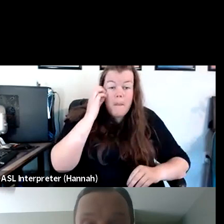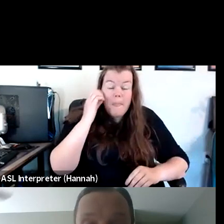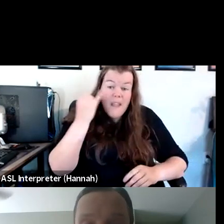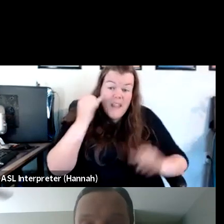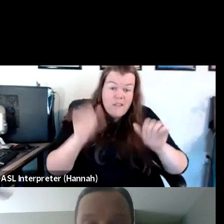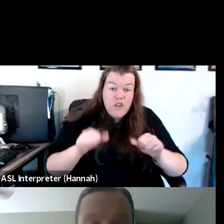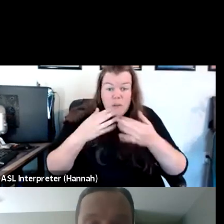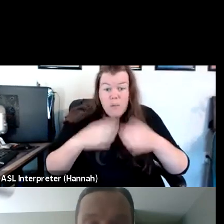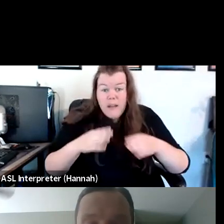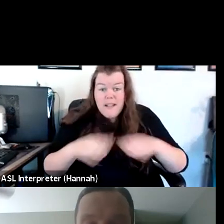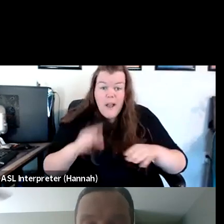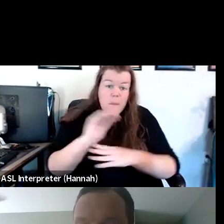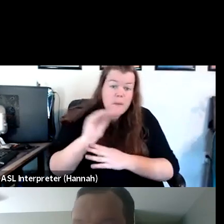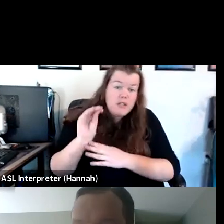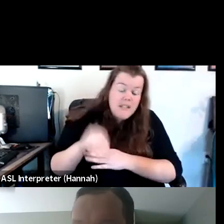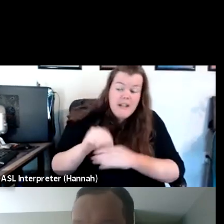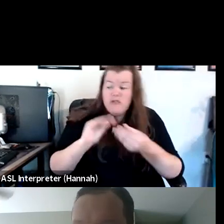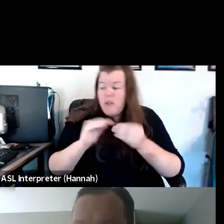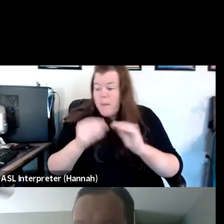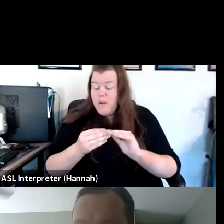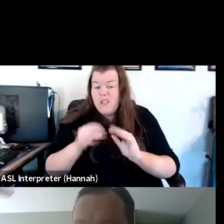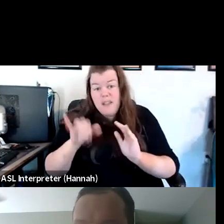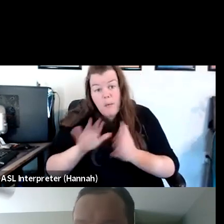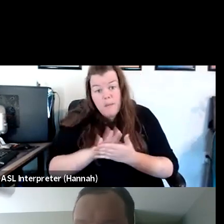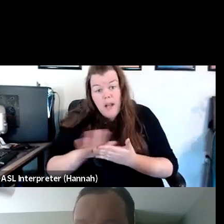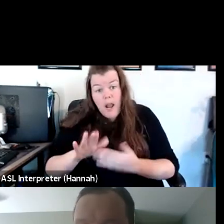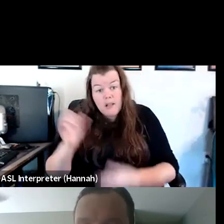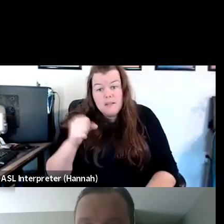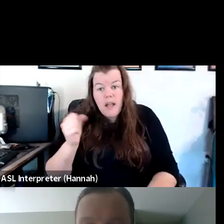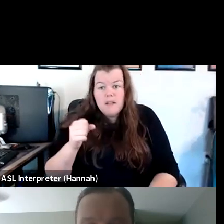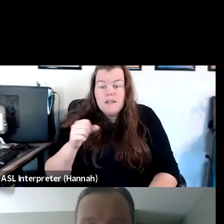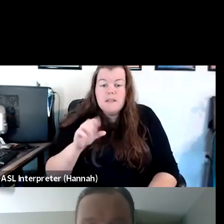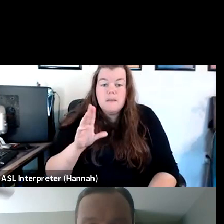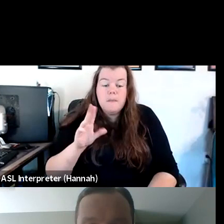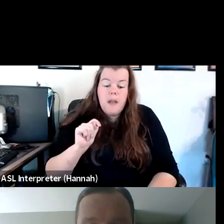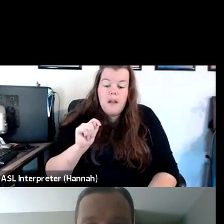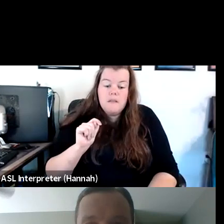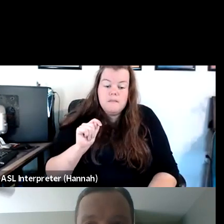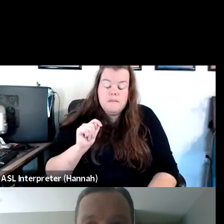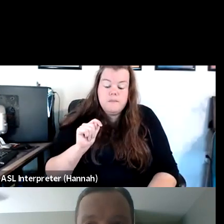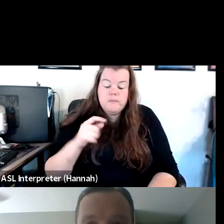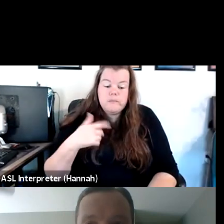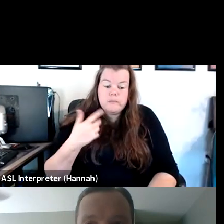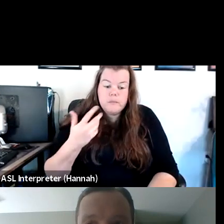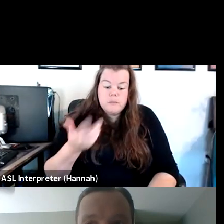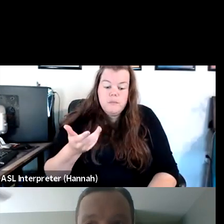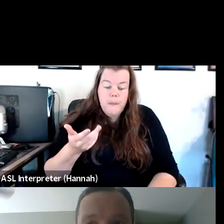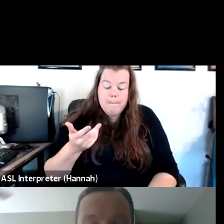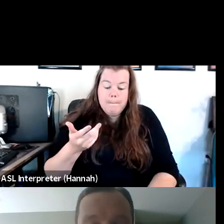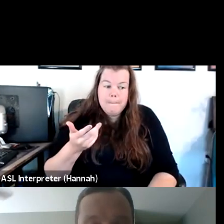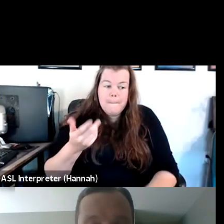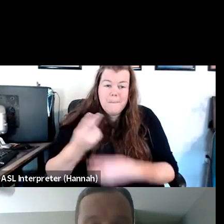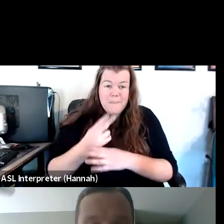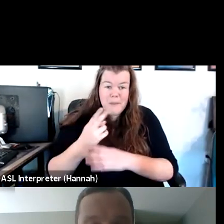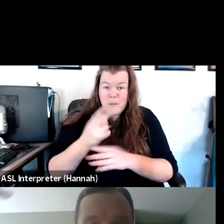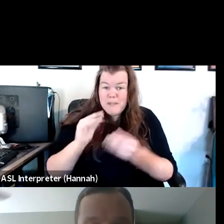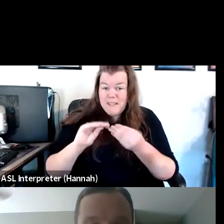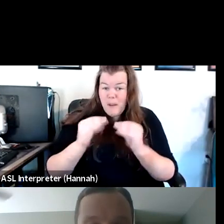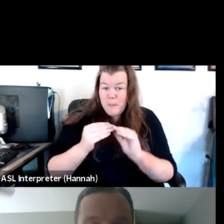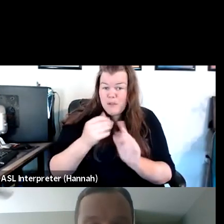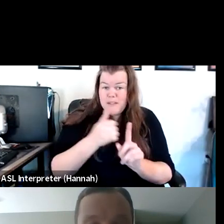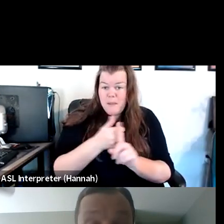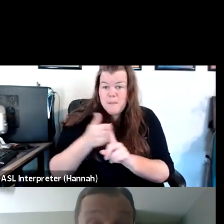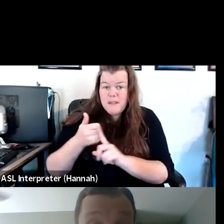the total population that would be great um but as far as using the numbers themselves uh from the